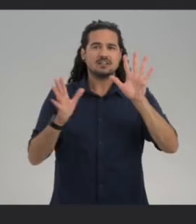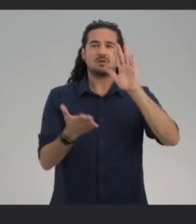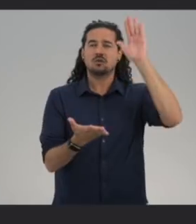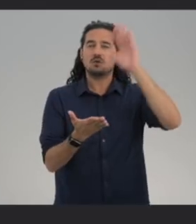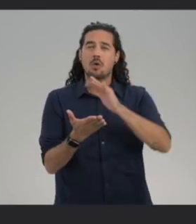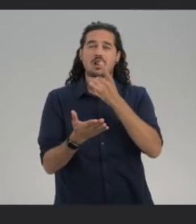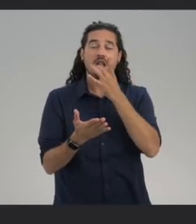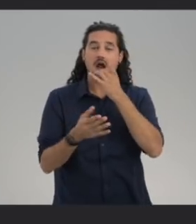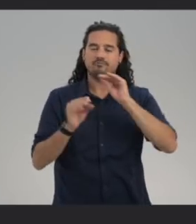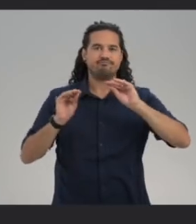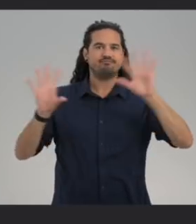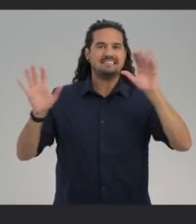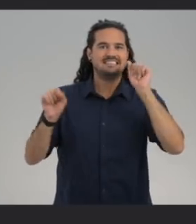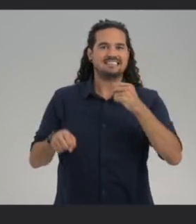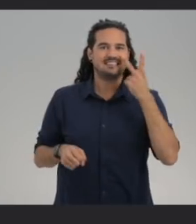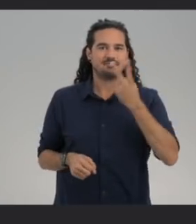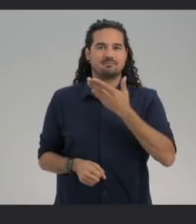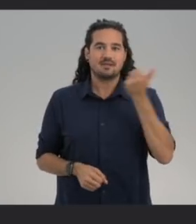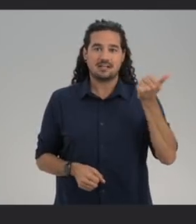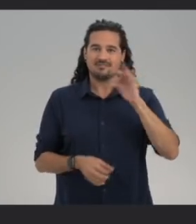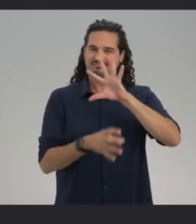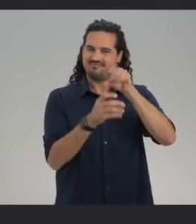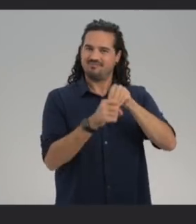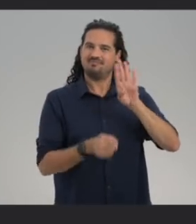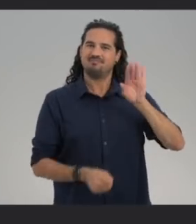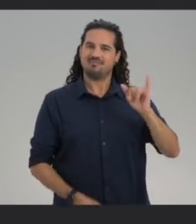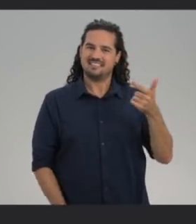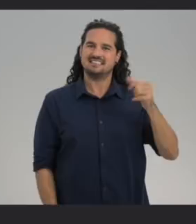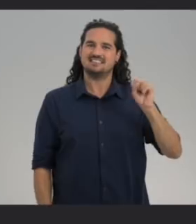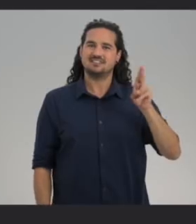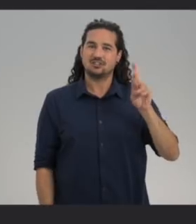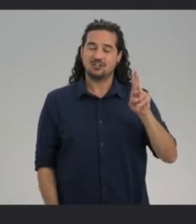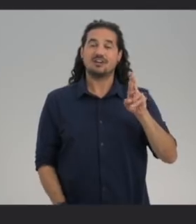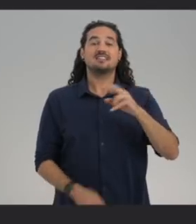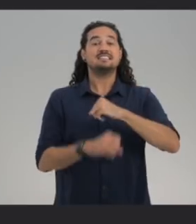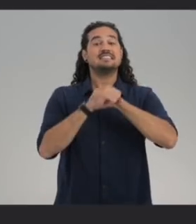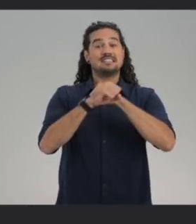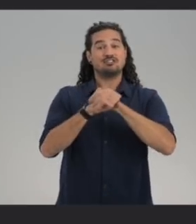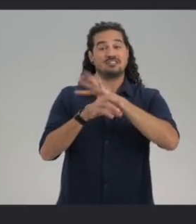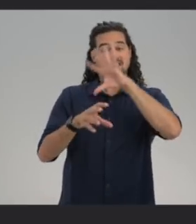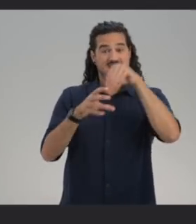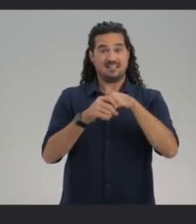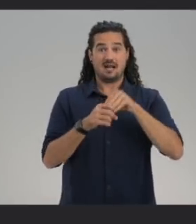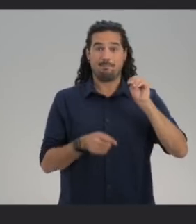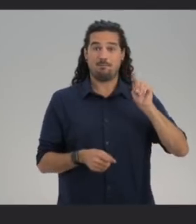With Big Sur and the Secure Enclave, you get best-in-class security features like Activation Lock,